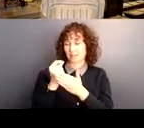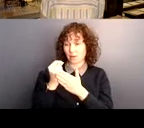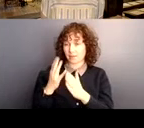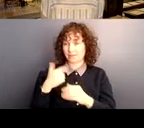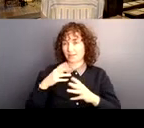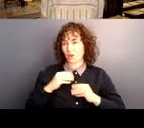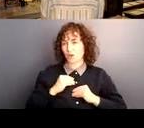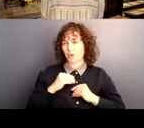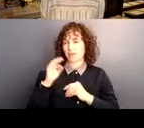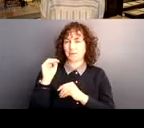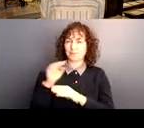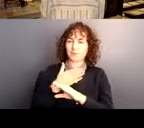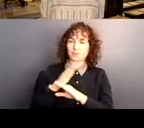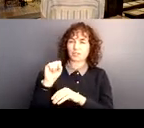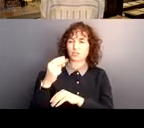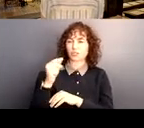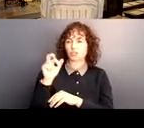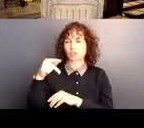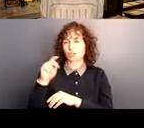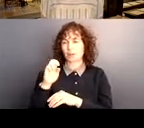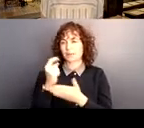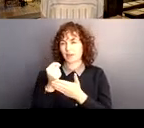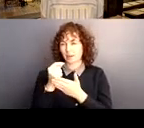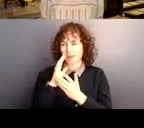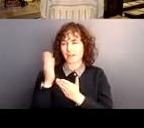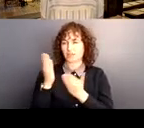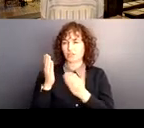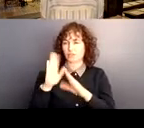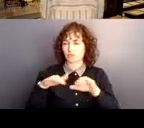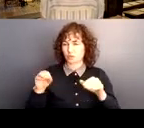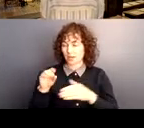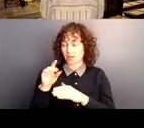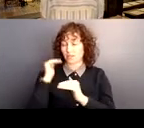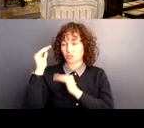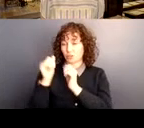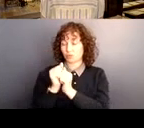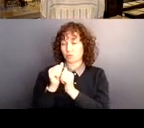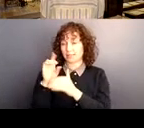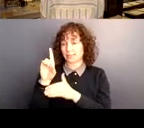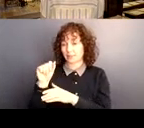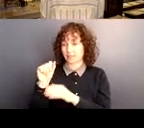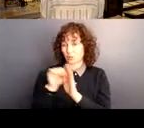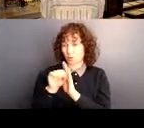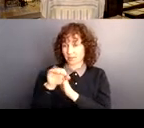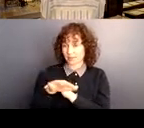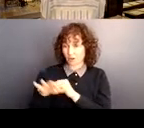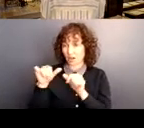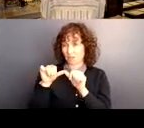a private practice that serves children and adults with disabilities in the New Orleans area. I've been practicing for 11 years